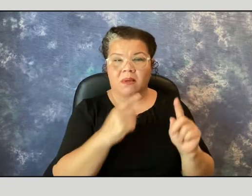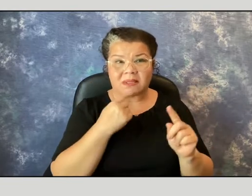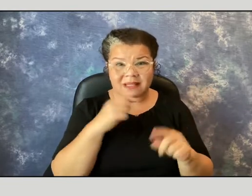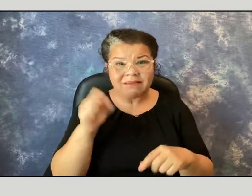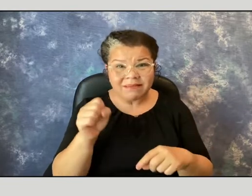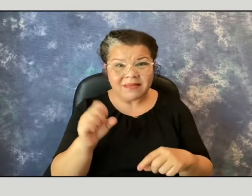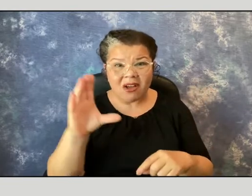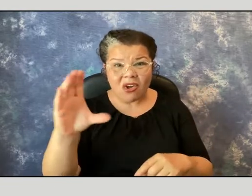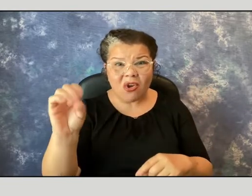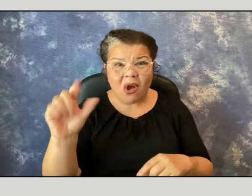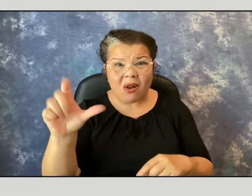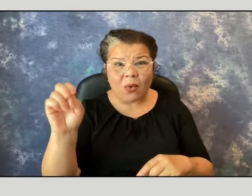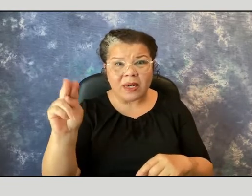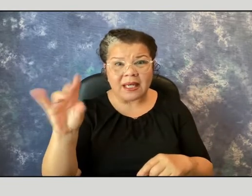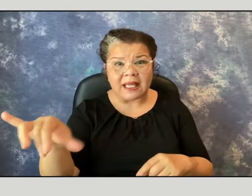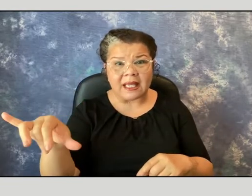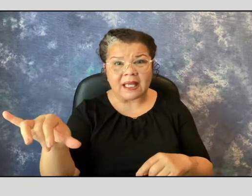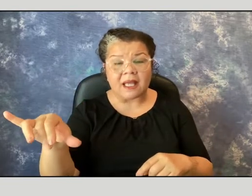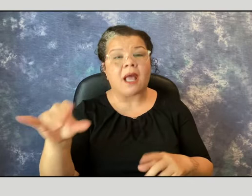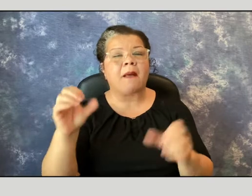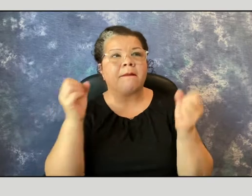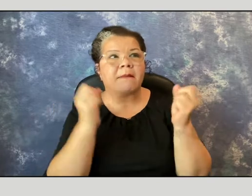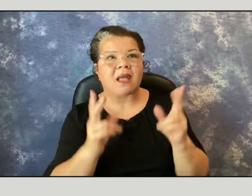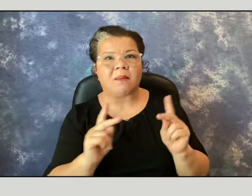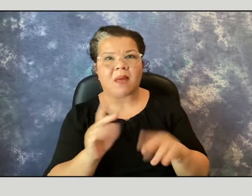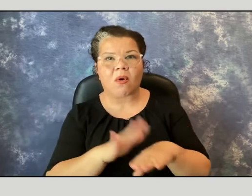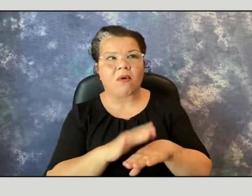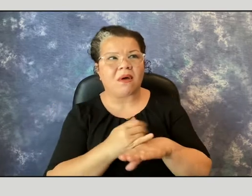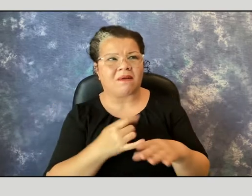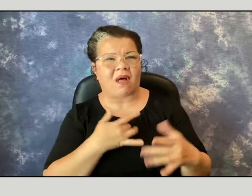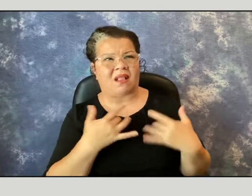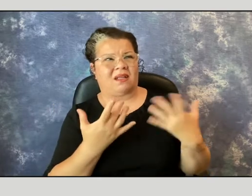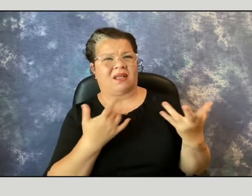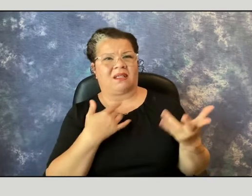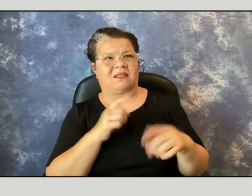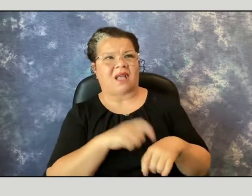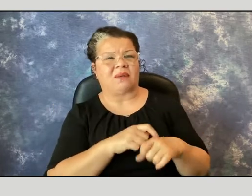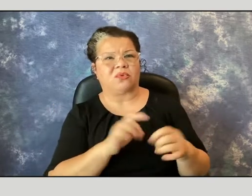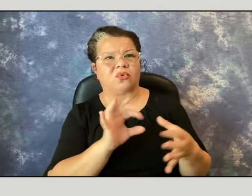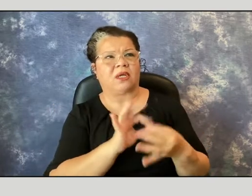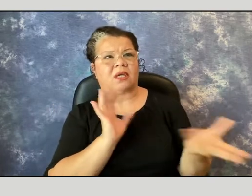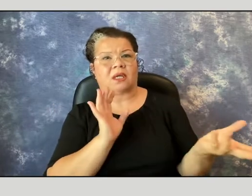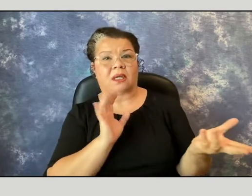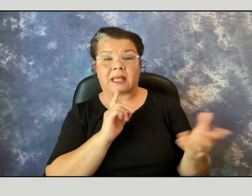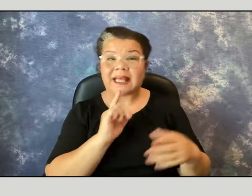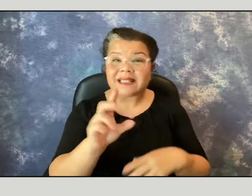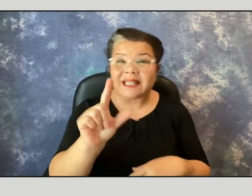on its need for decolonization. Is it a territory? What does that mean? Is it in the Territorial Clause?